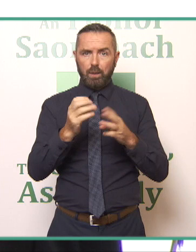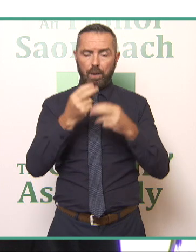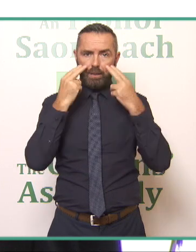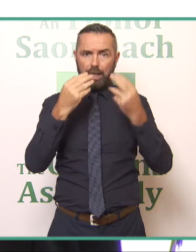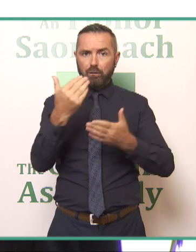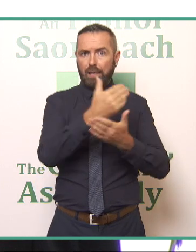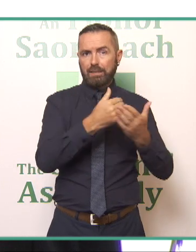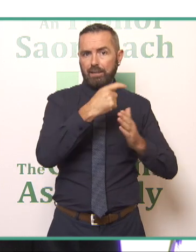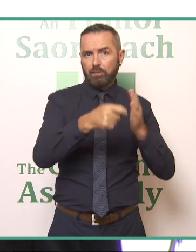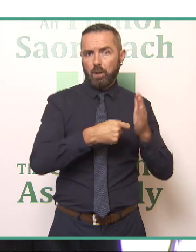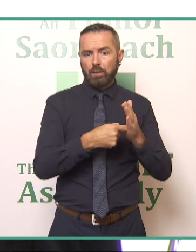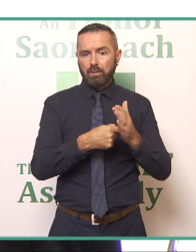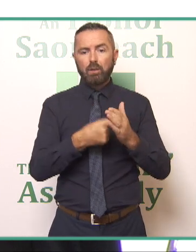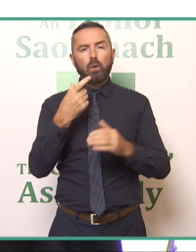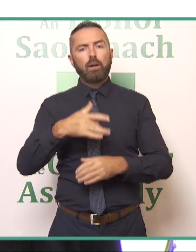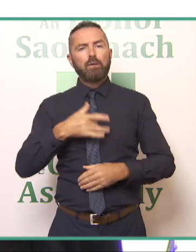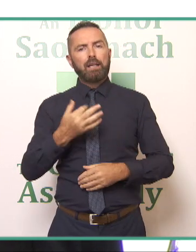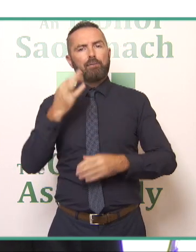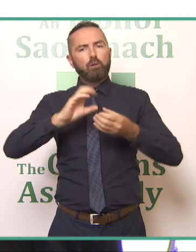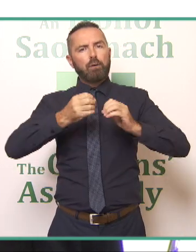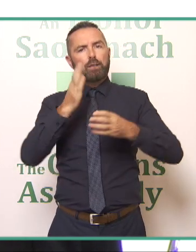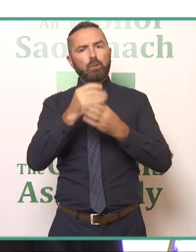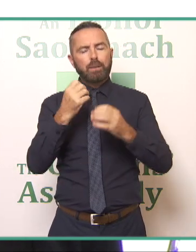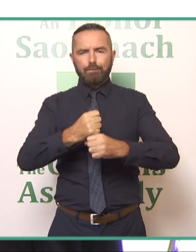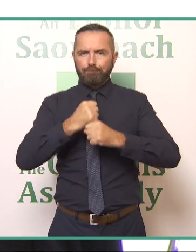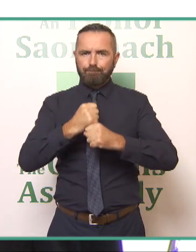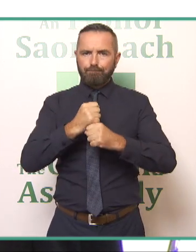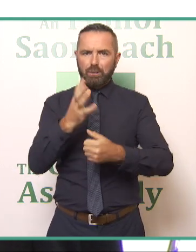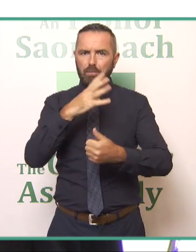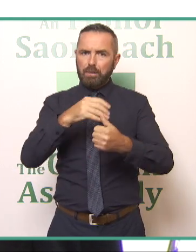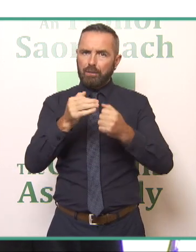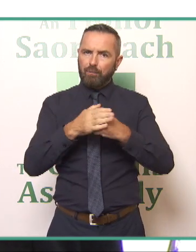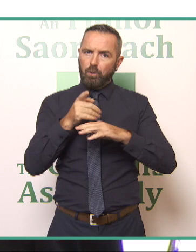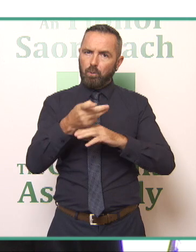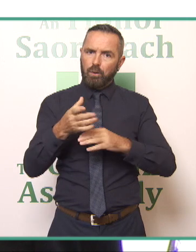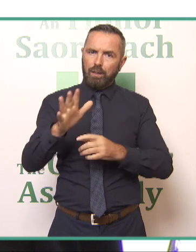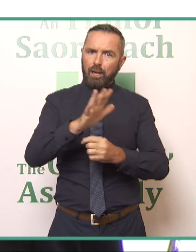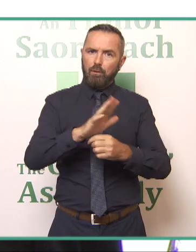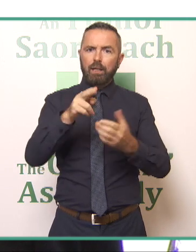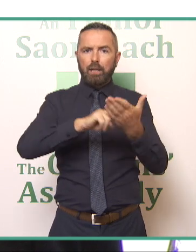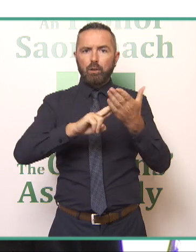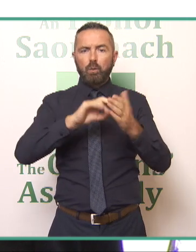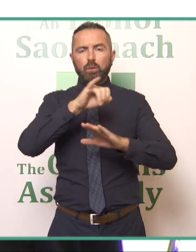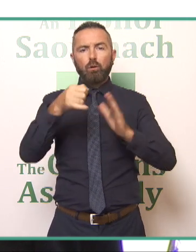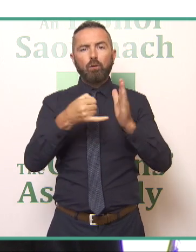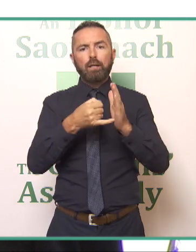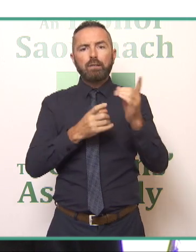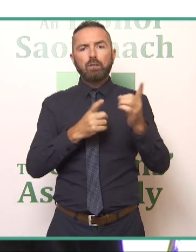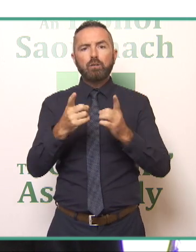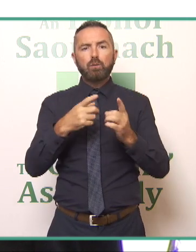and we felt that if you created something that was dedicated you could really use the organization to do big projects.